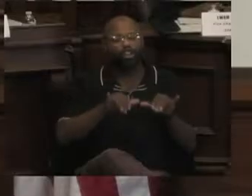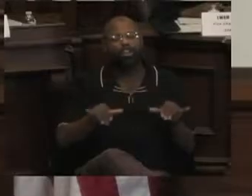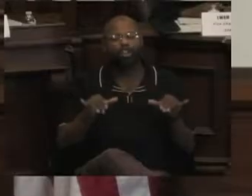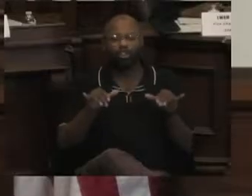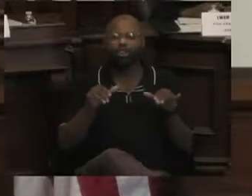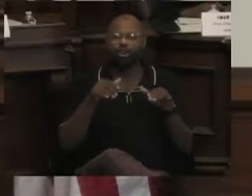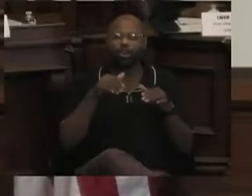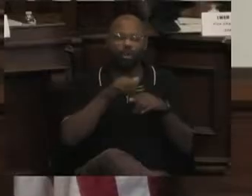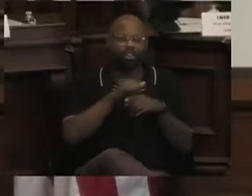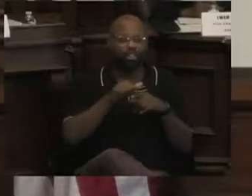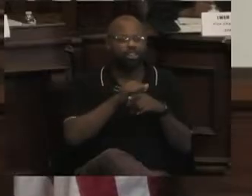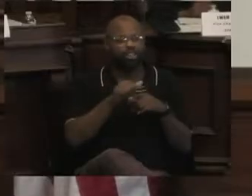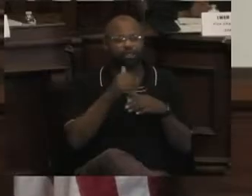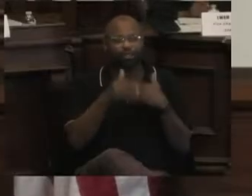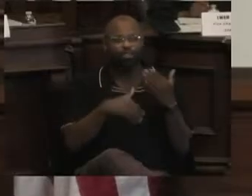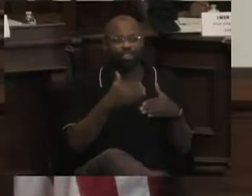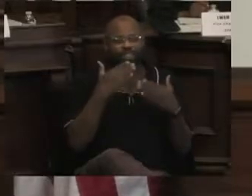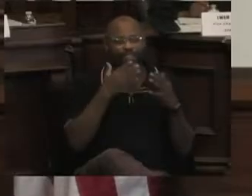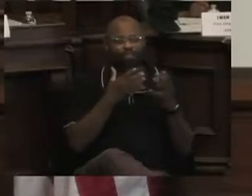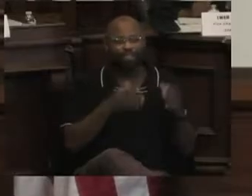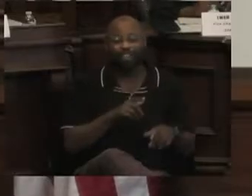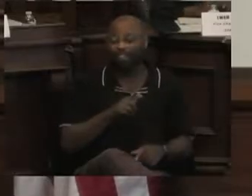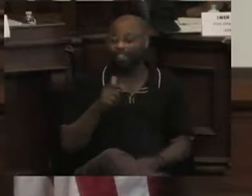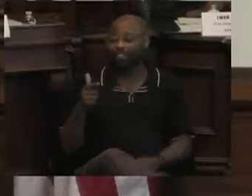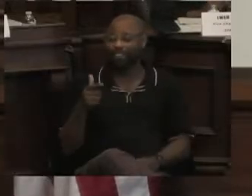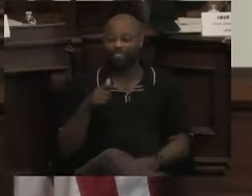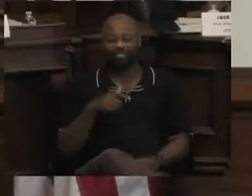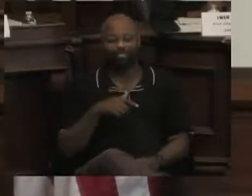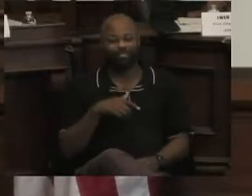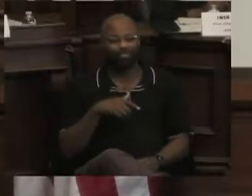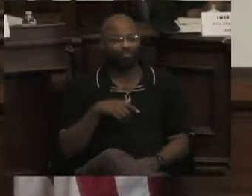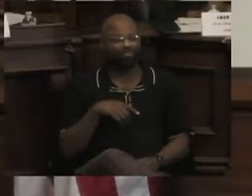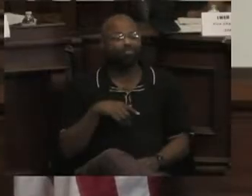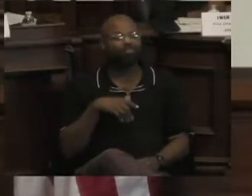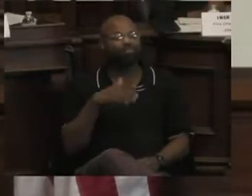terms of seeing overarching patterns and practices and